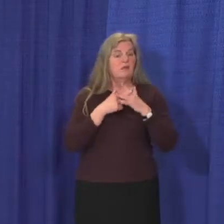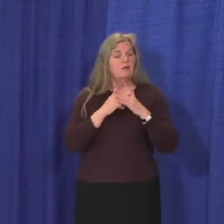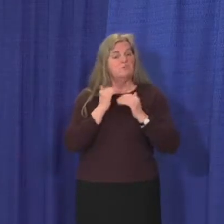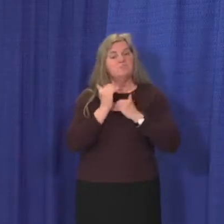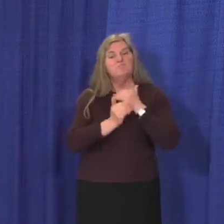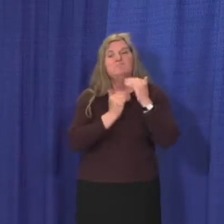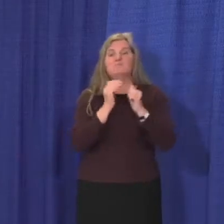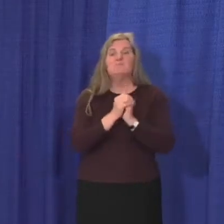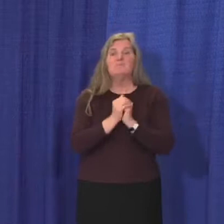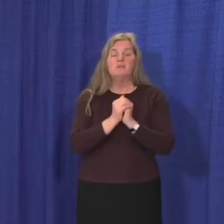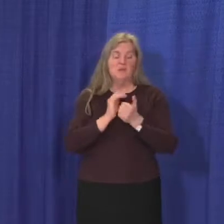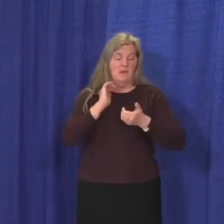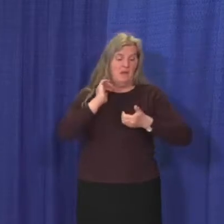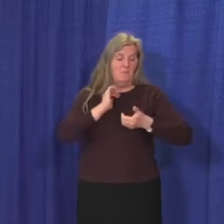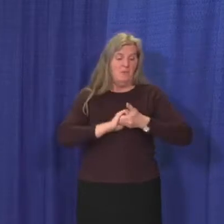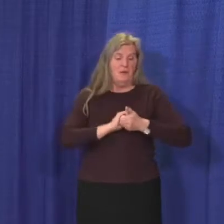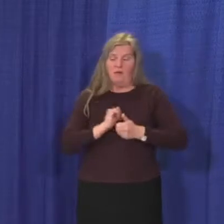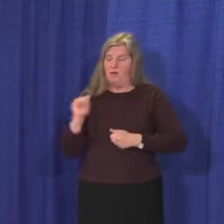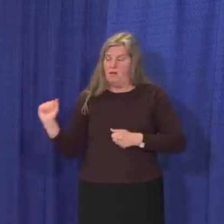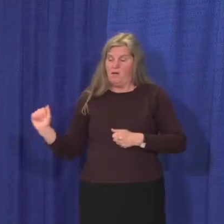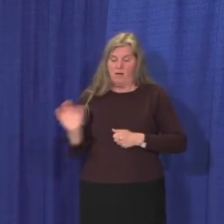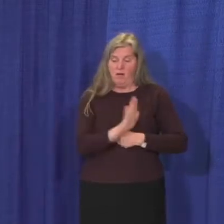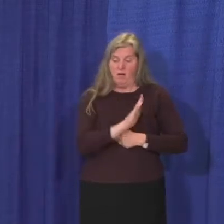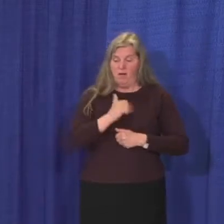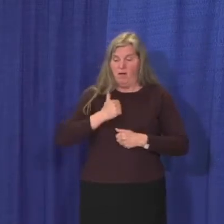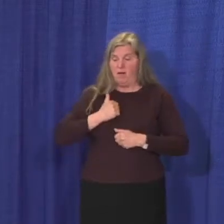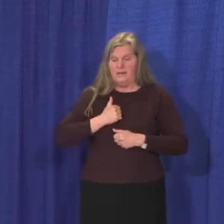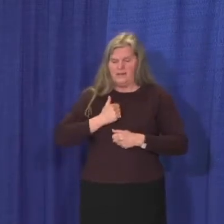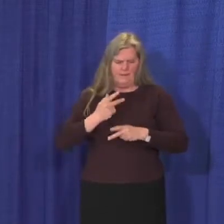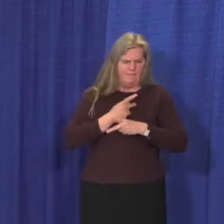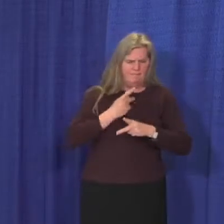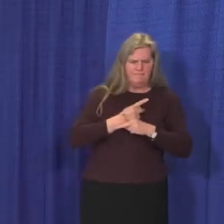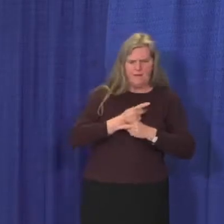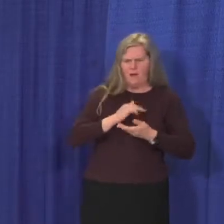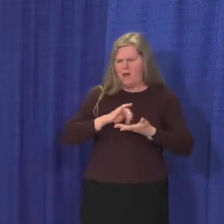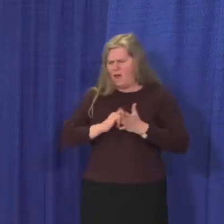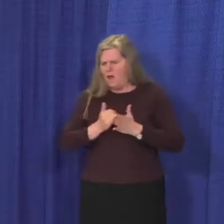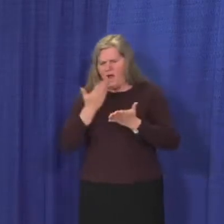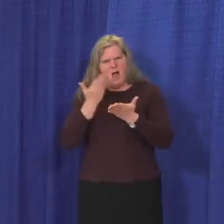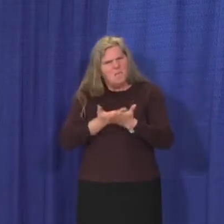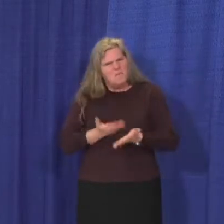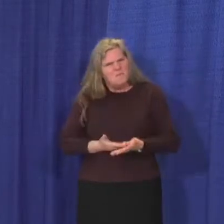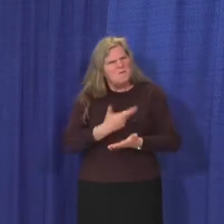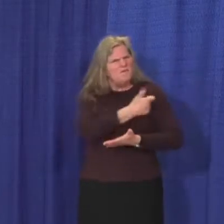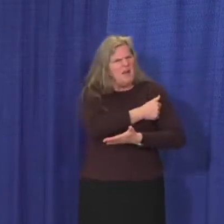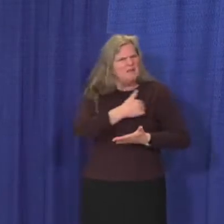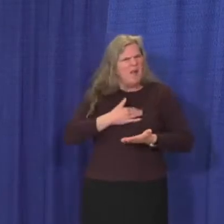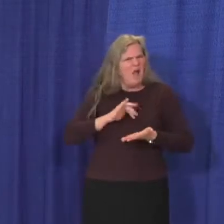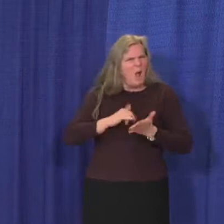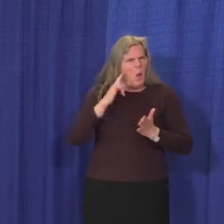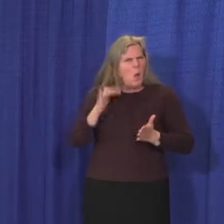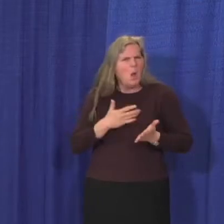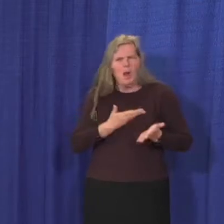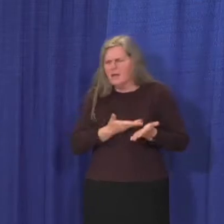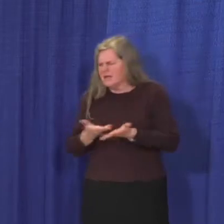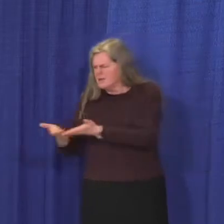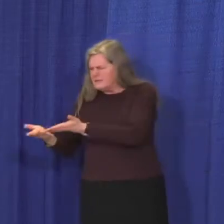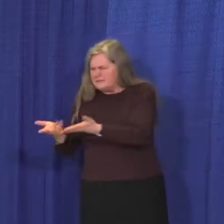initiative we are leading and we are working with our partners across the country to sort out the details of what verification